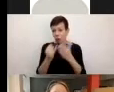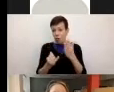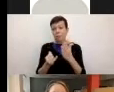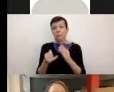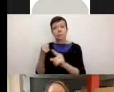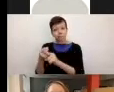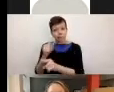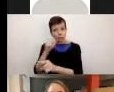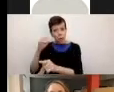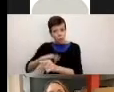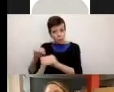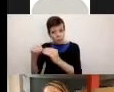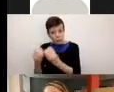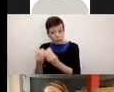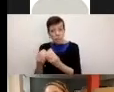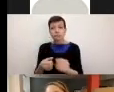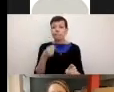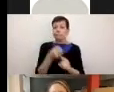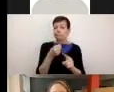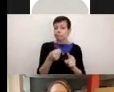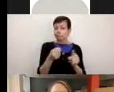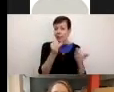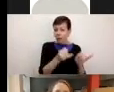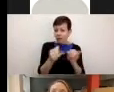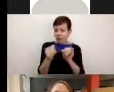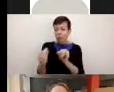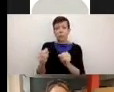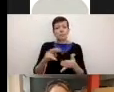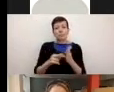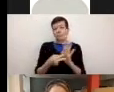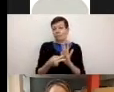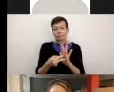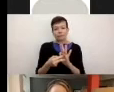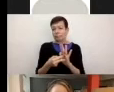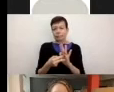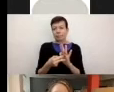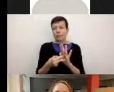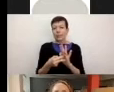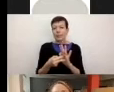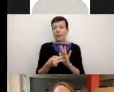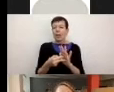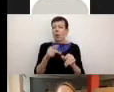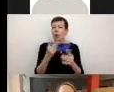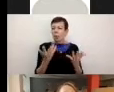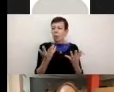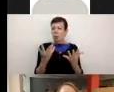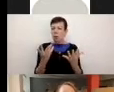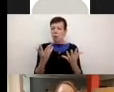and individuals is so significant that our programs cannot continue to address the needs of the community through that context of relief.